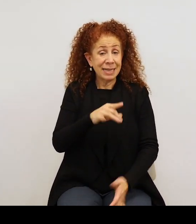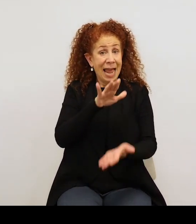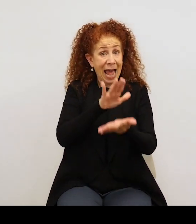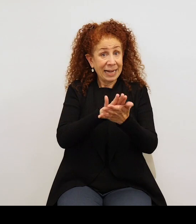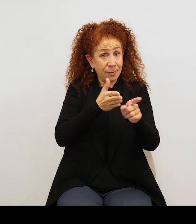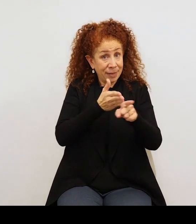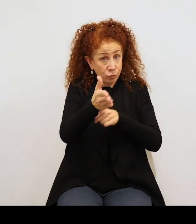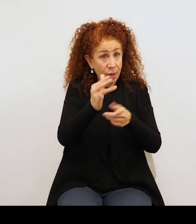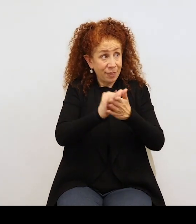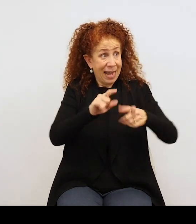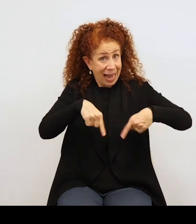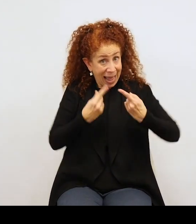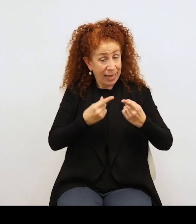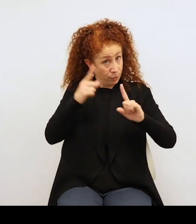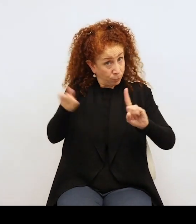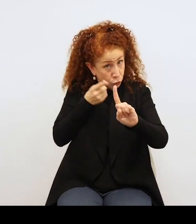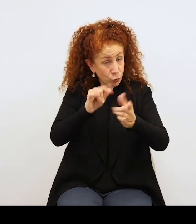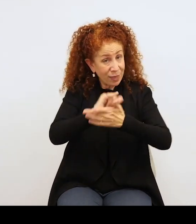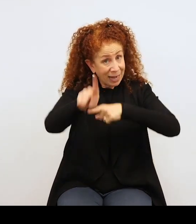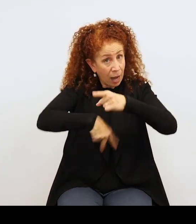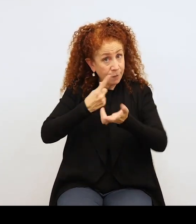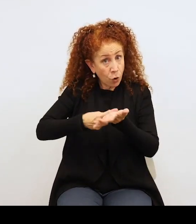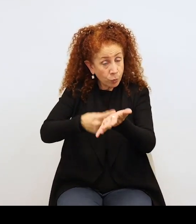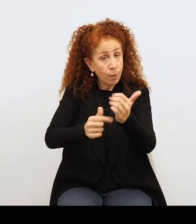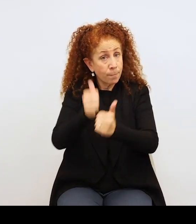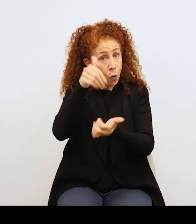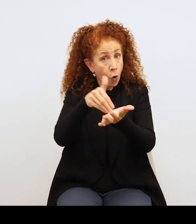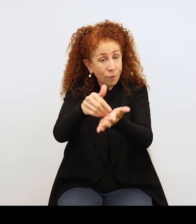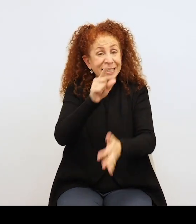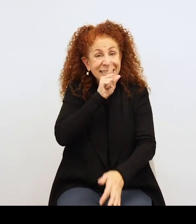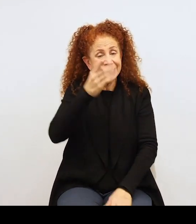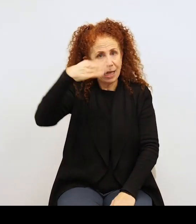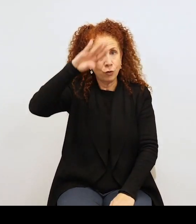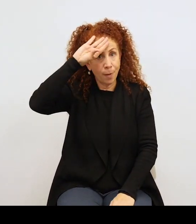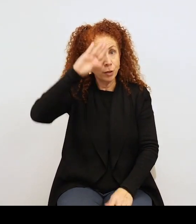that has pursued this line of argument the most is anthropology.